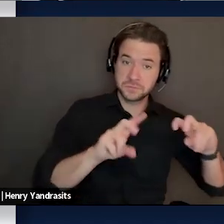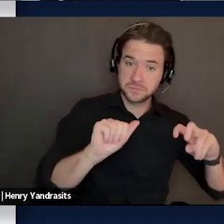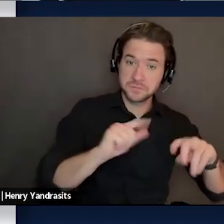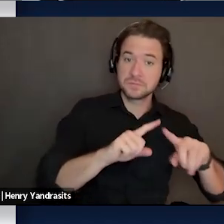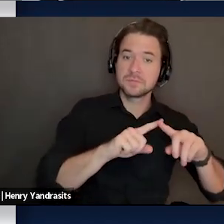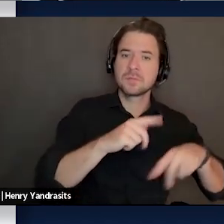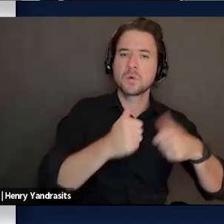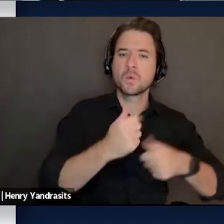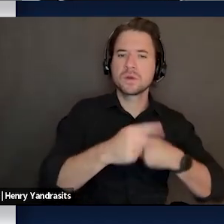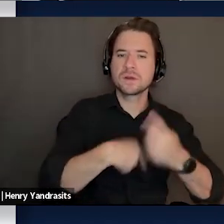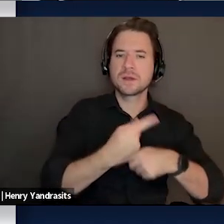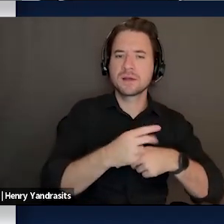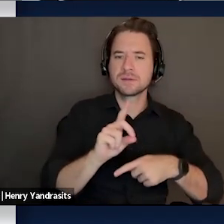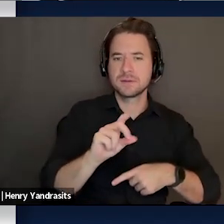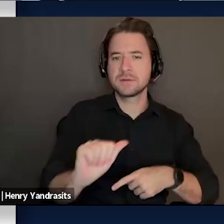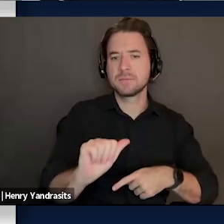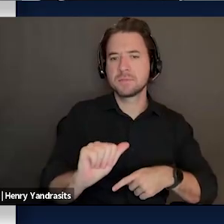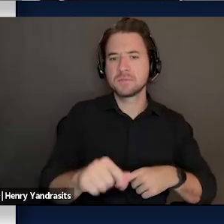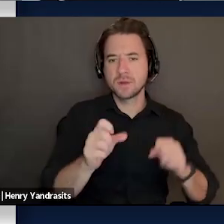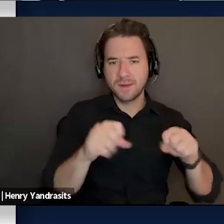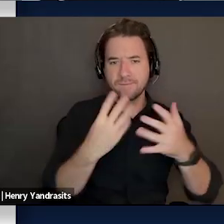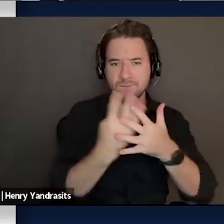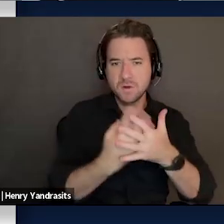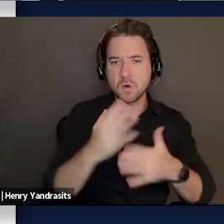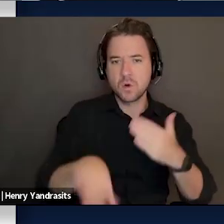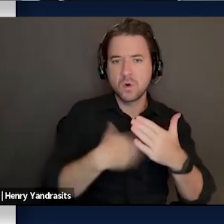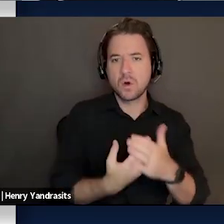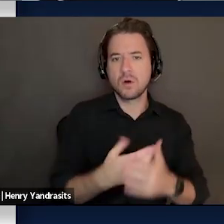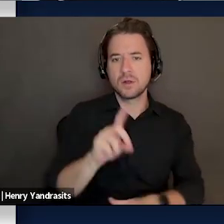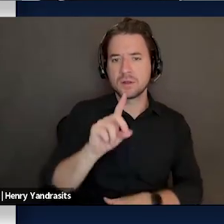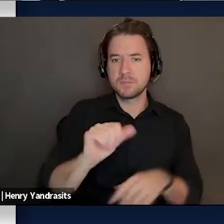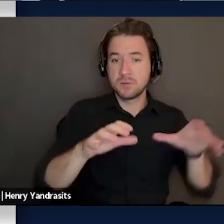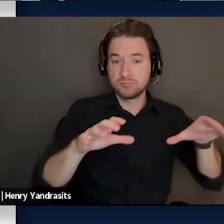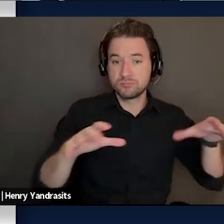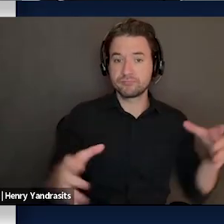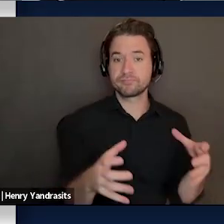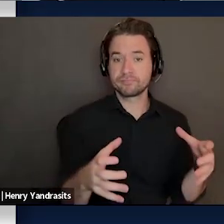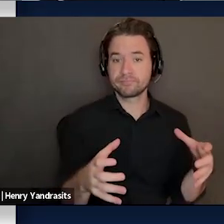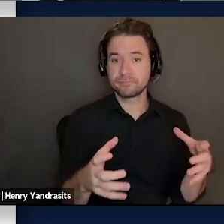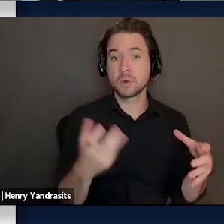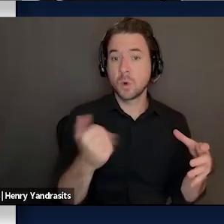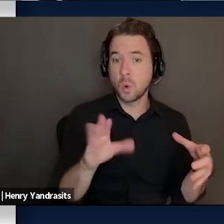You can filter for looking at all the disability groups together, or you can exclusively select cognitive.